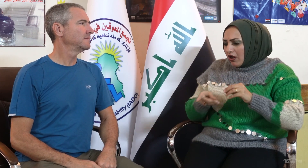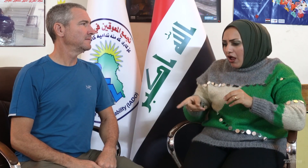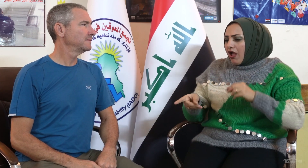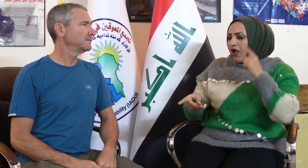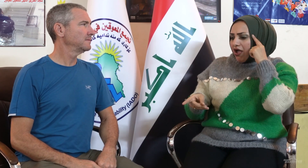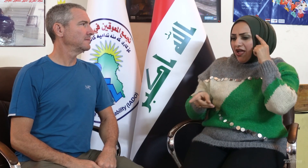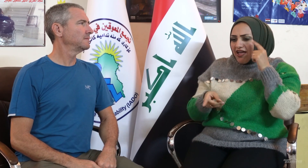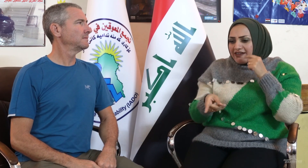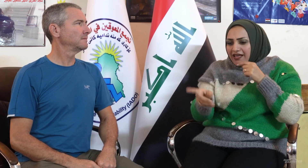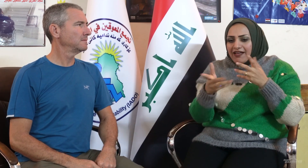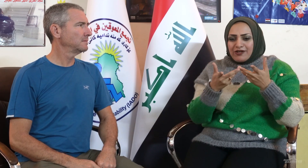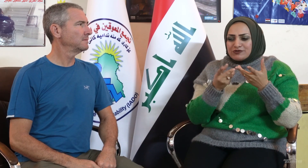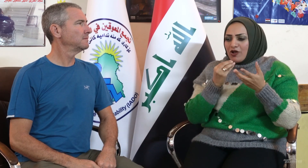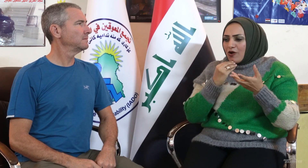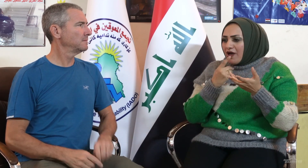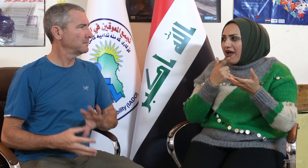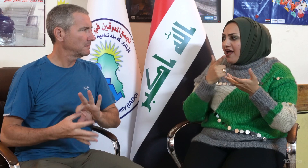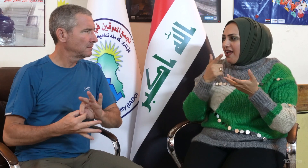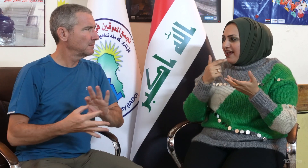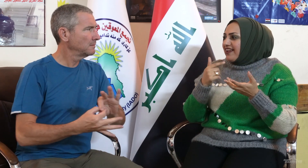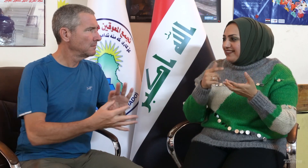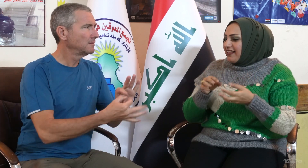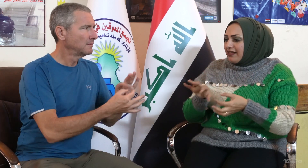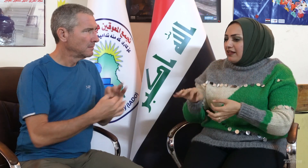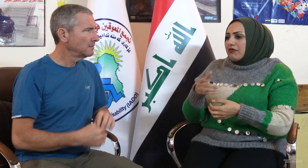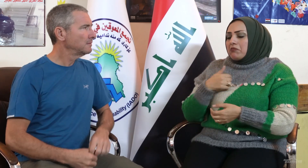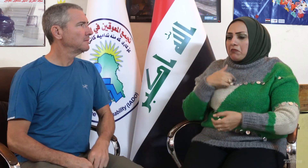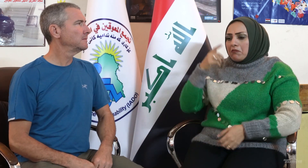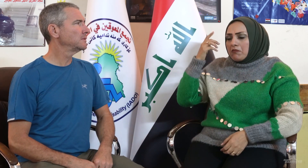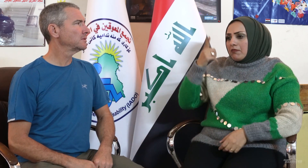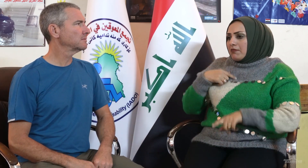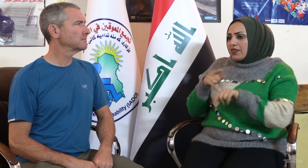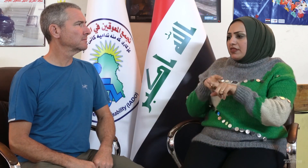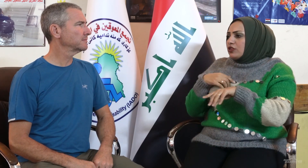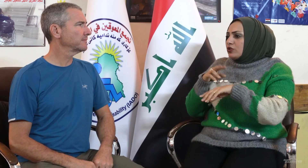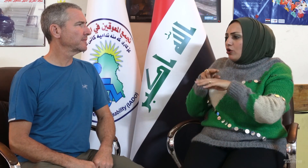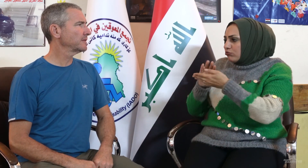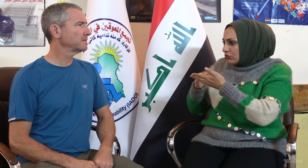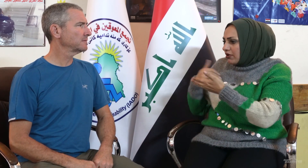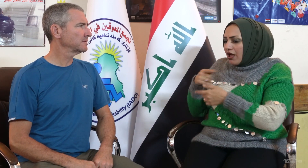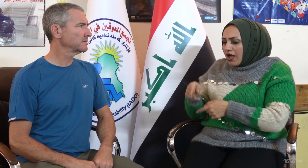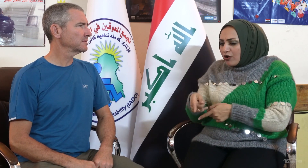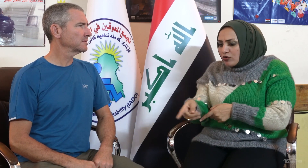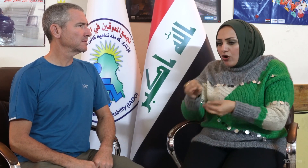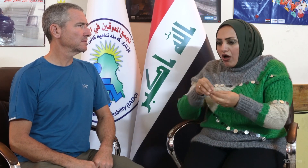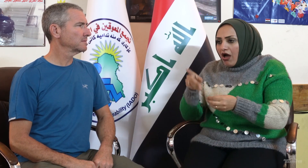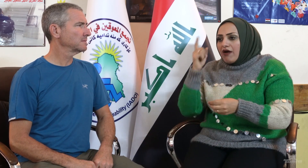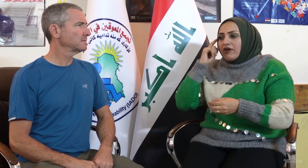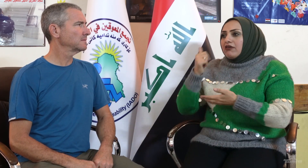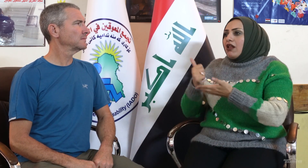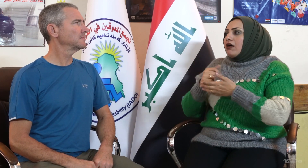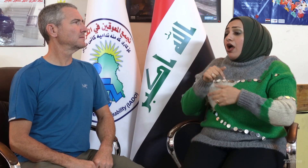We got to work connecting with a network who could join us.